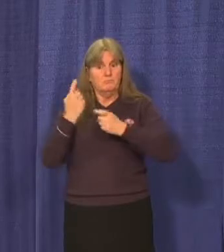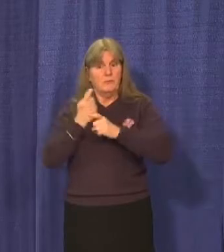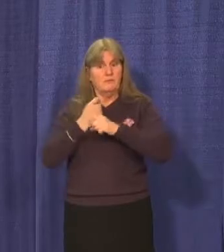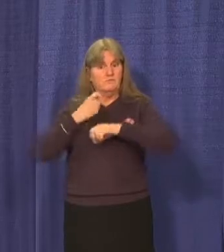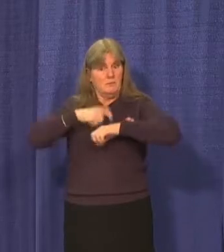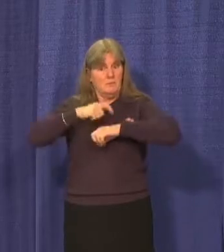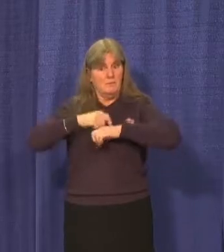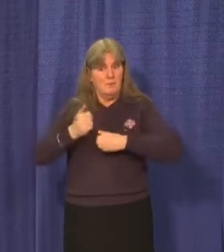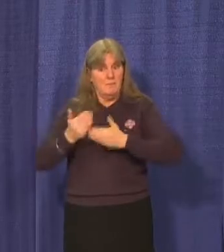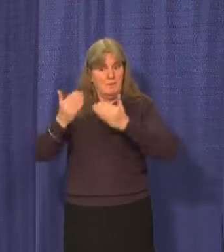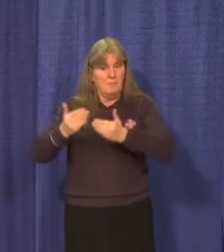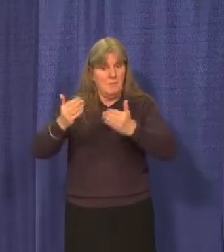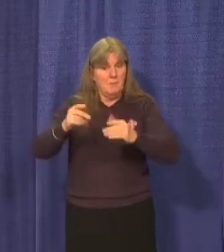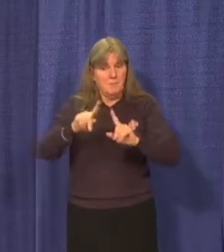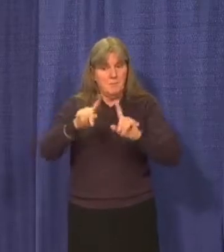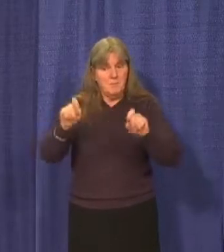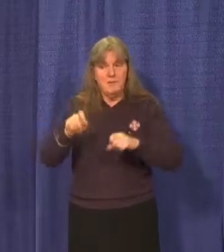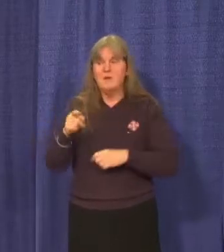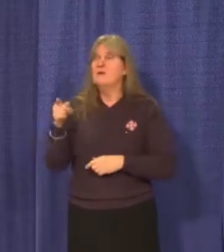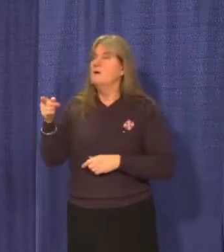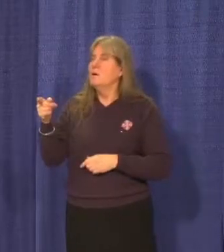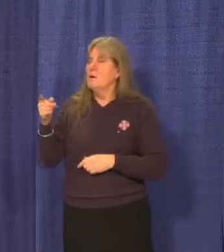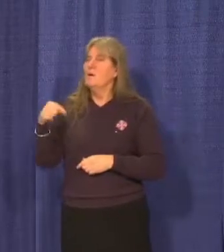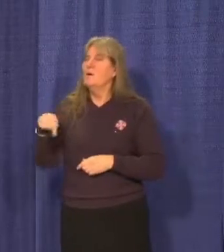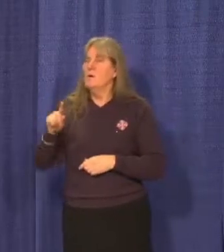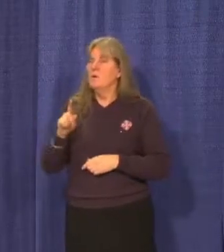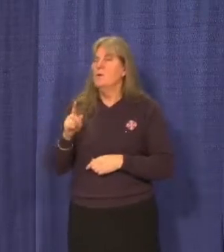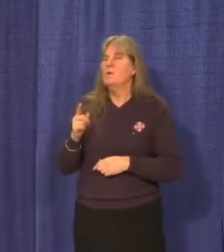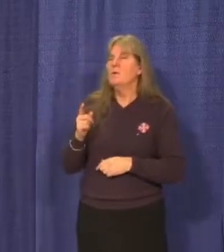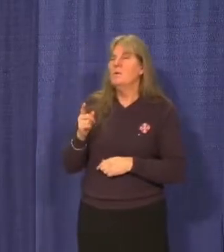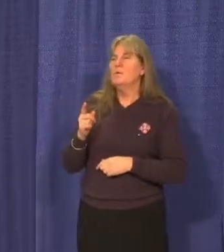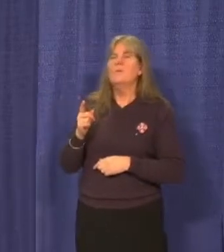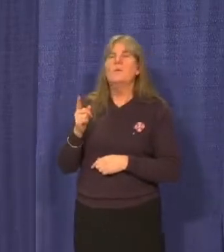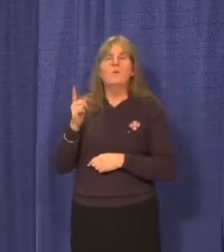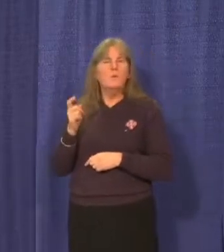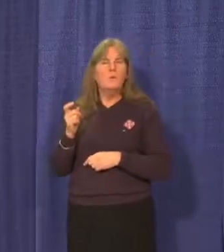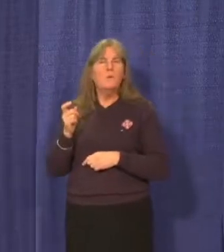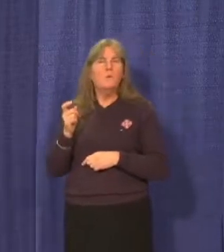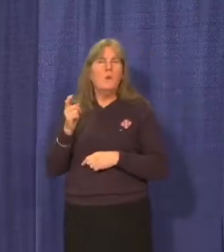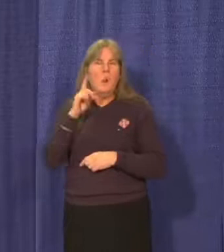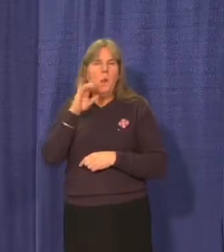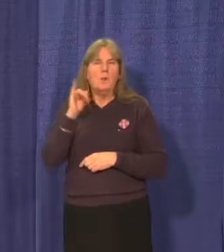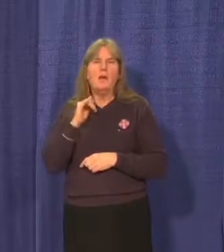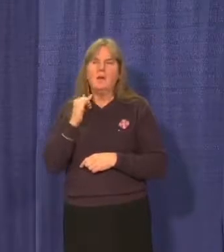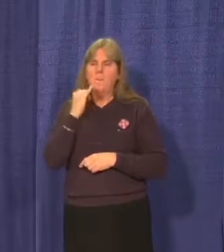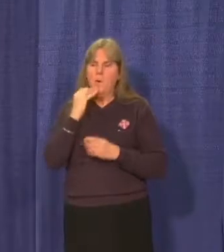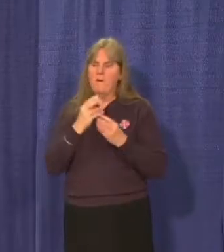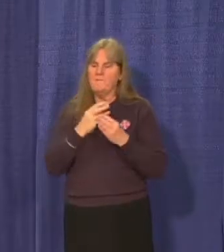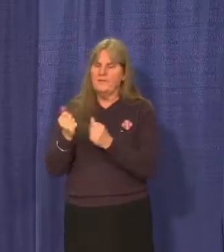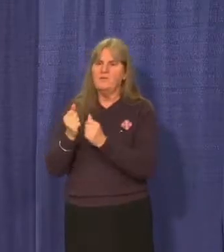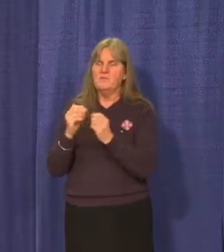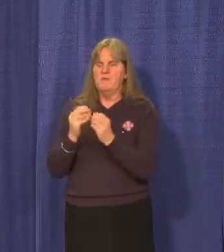accounts is that thanks do get expedited, as opposed to being worried that things are slowing down.